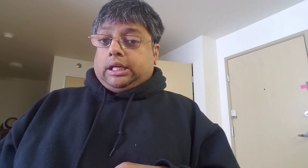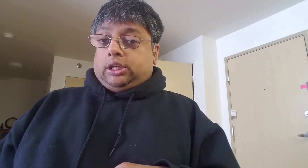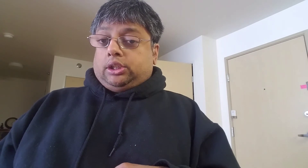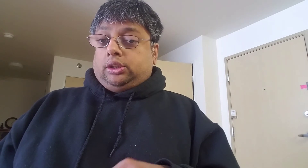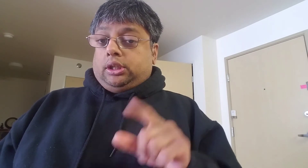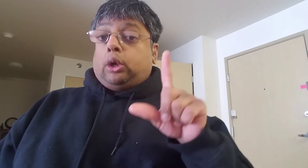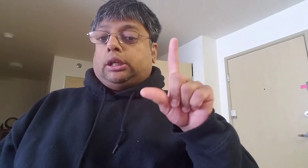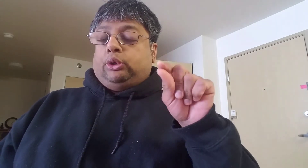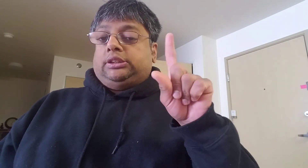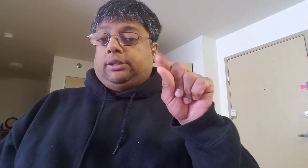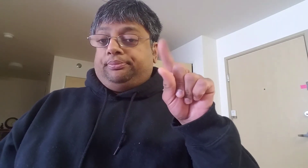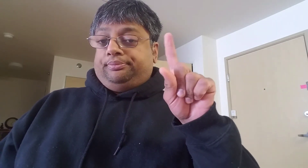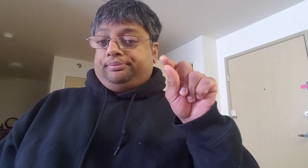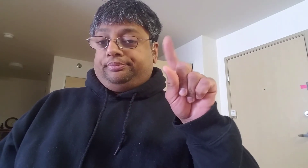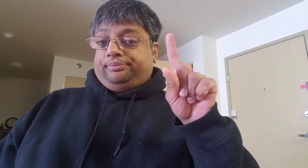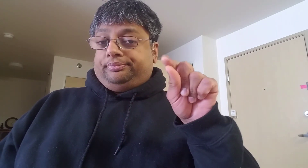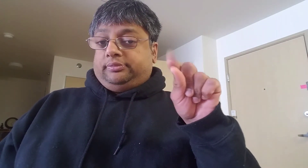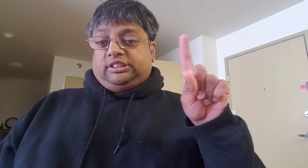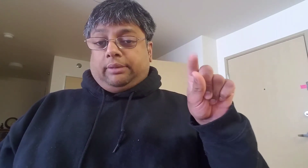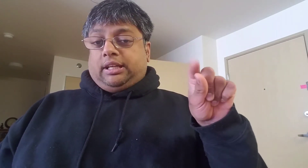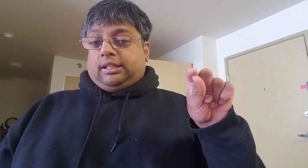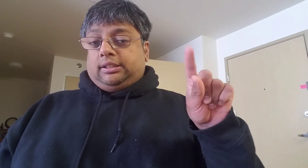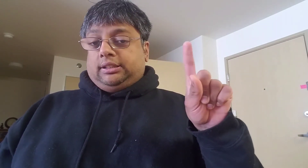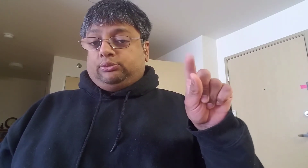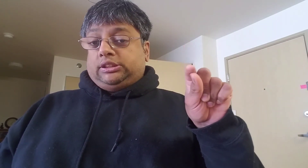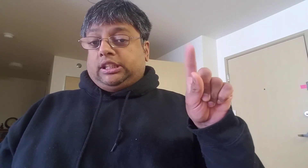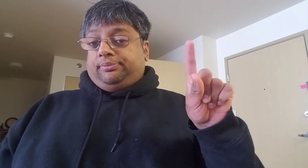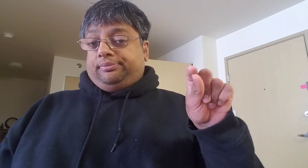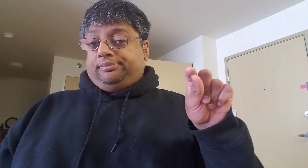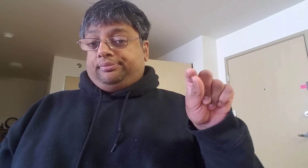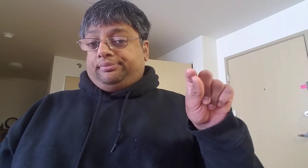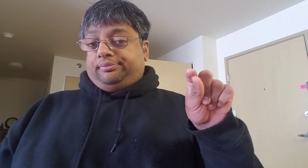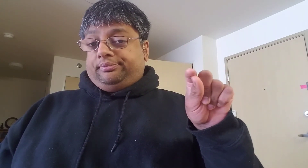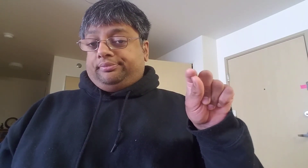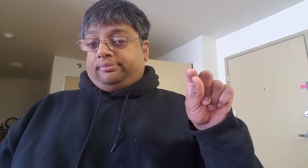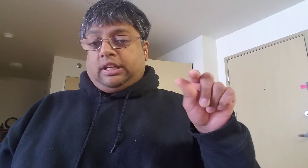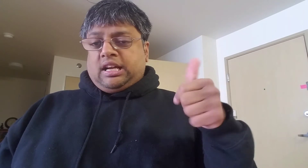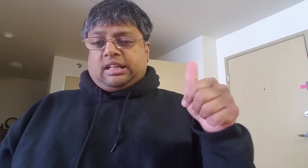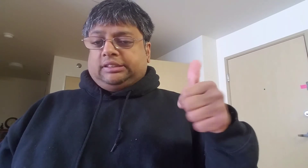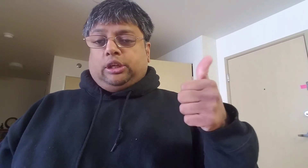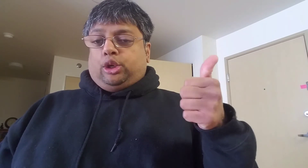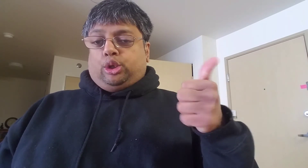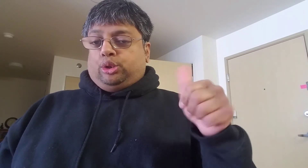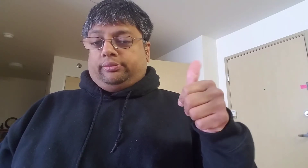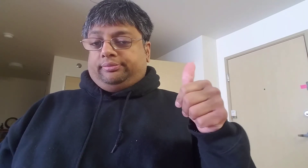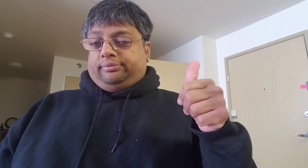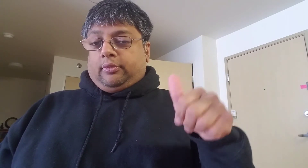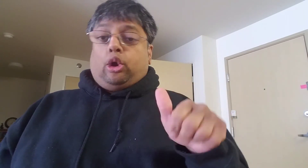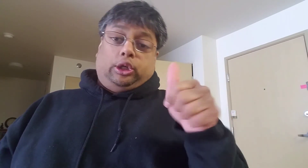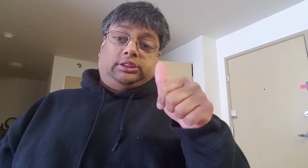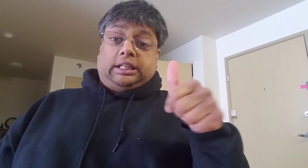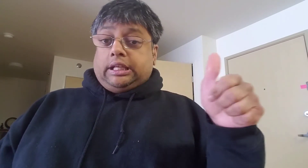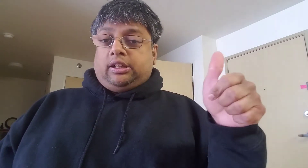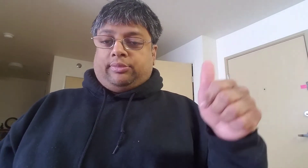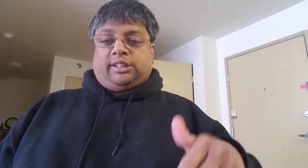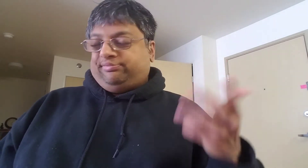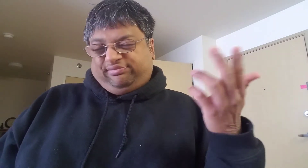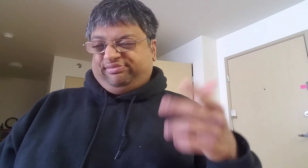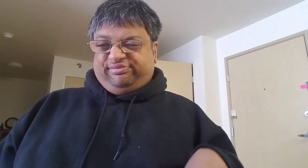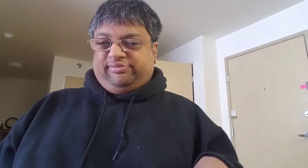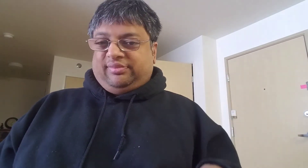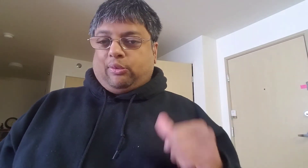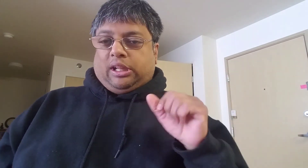(Explaining how to do "Twenty" like signing for "bird")